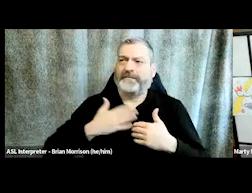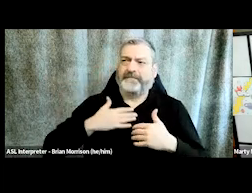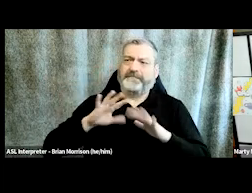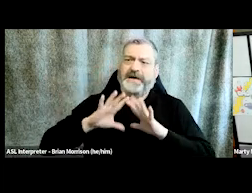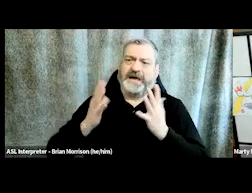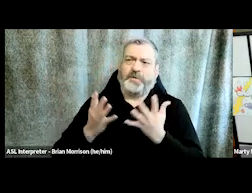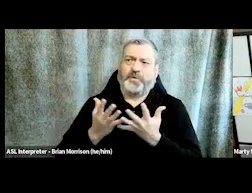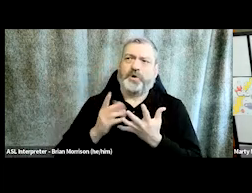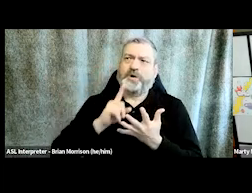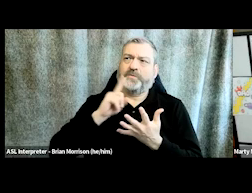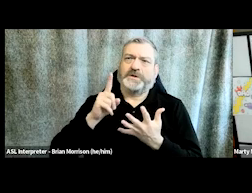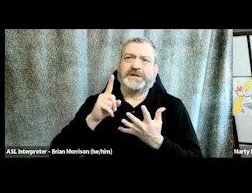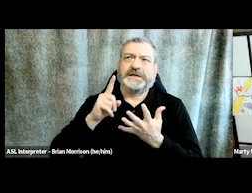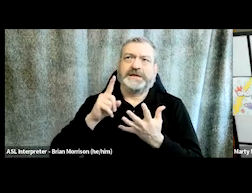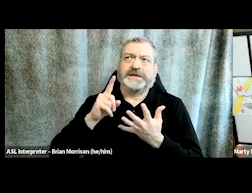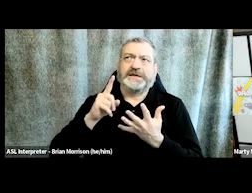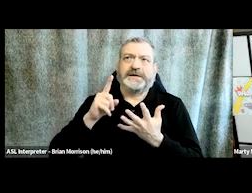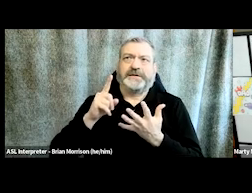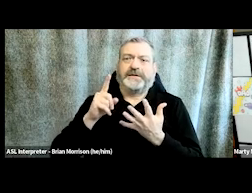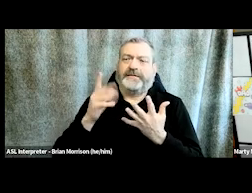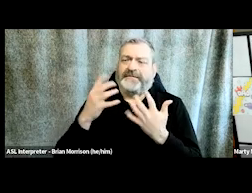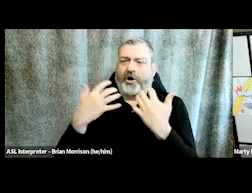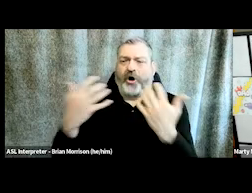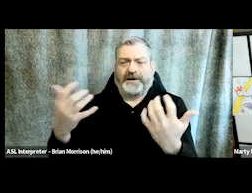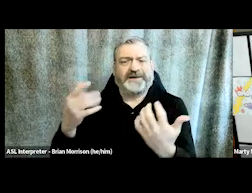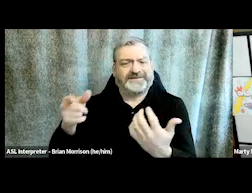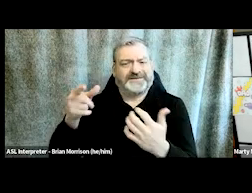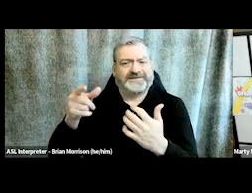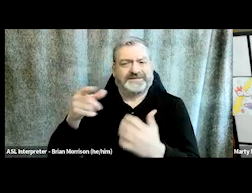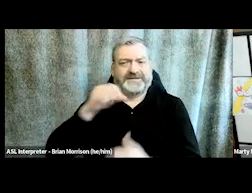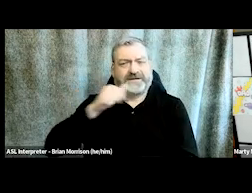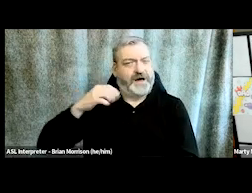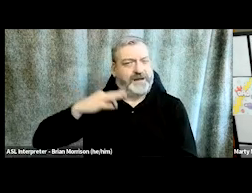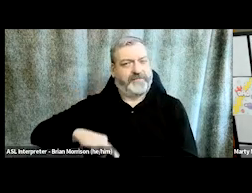comfortable speaking to the audience that would be watching this.